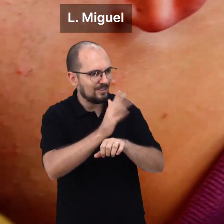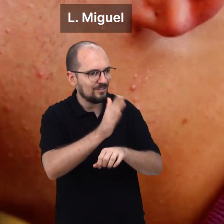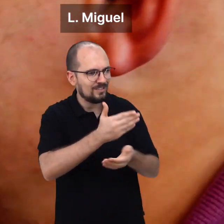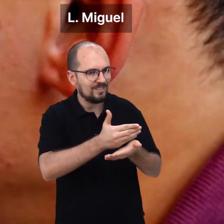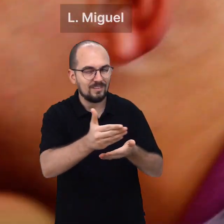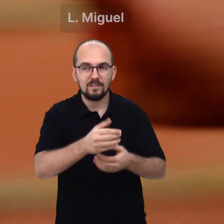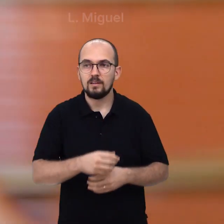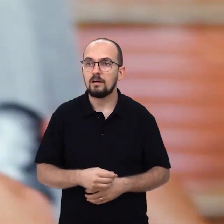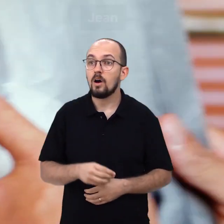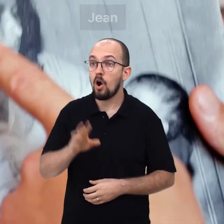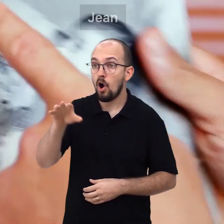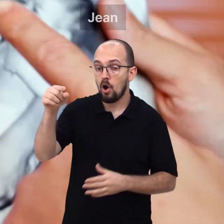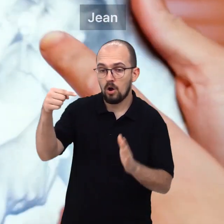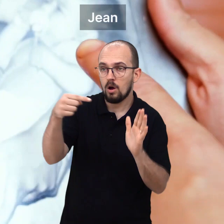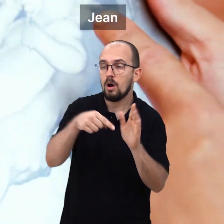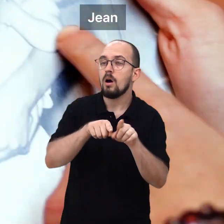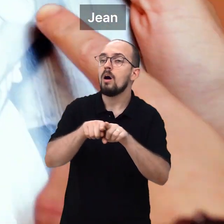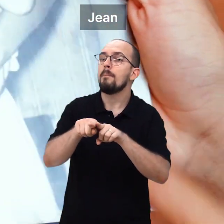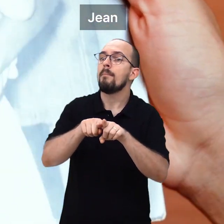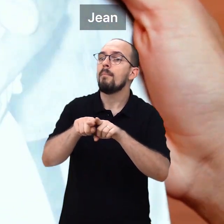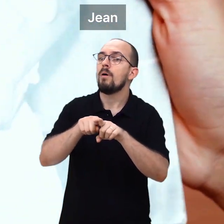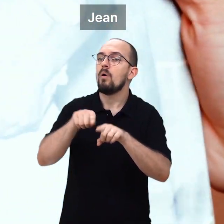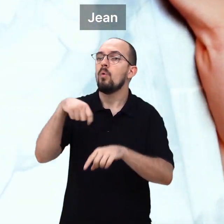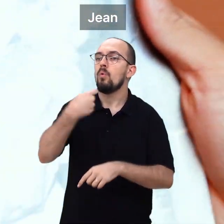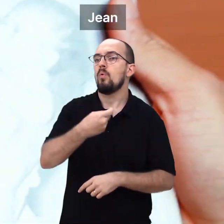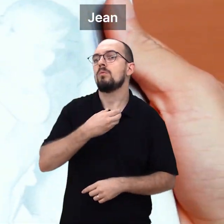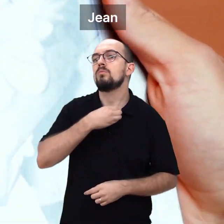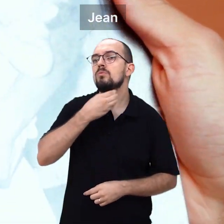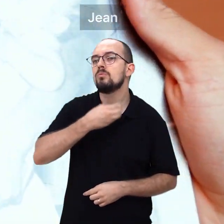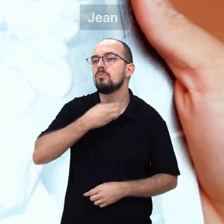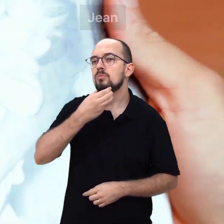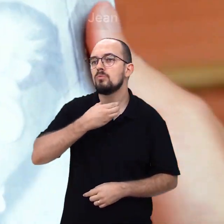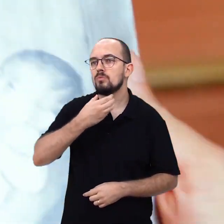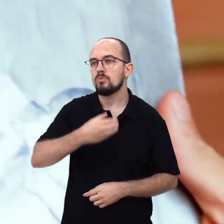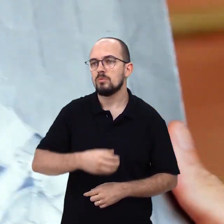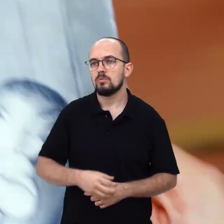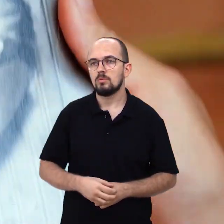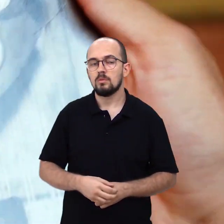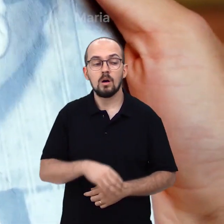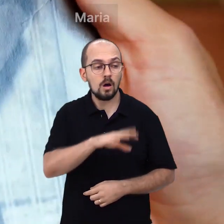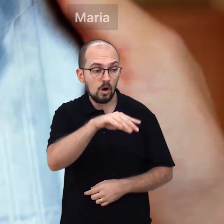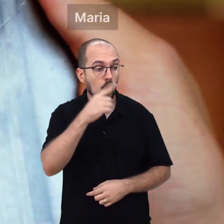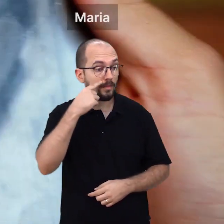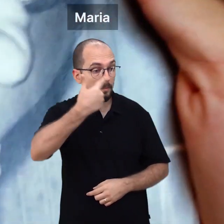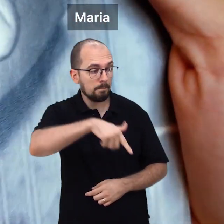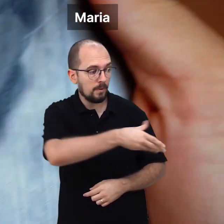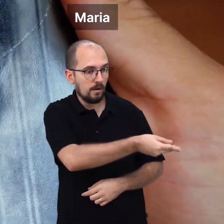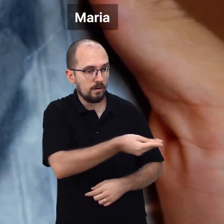[JEAN] So this my mother and this is my brother. [L. MIGUEL] This must be Adilson then. [JEAN] This is Adilson. [MARIA] But there are more of them here, look.